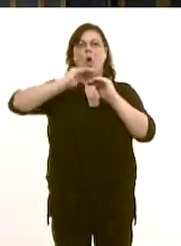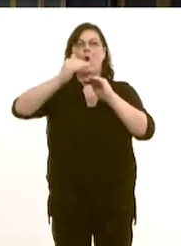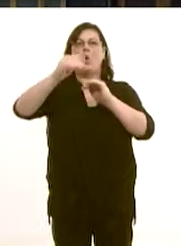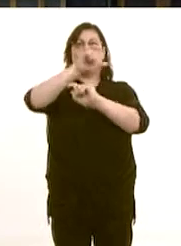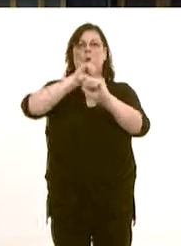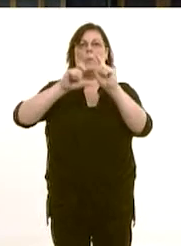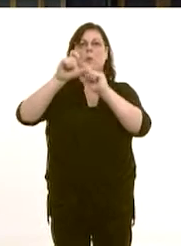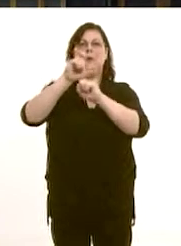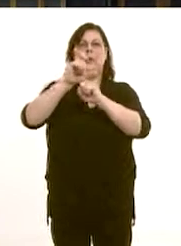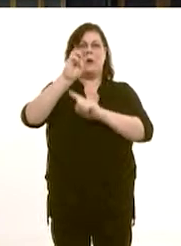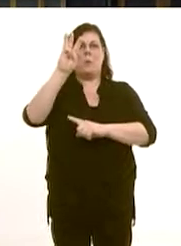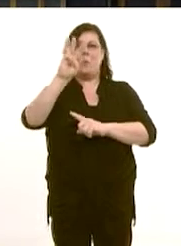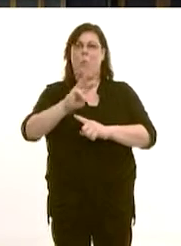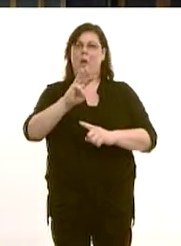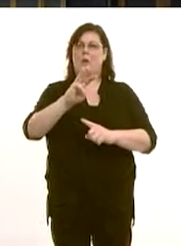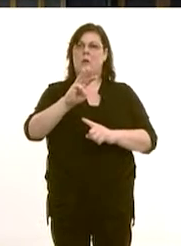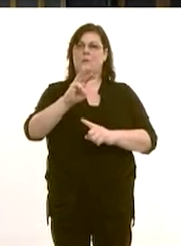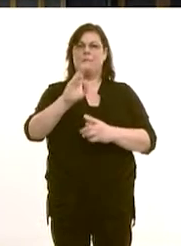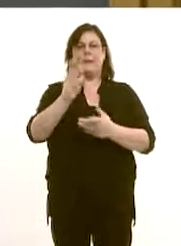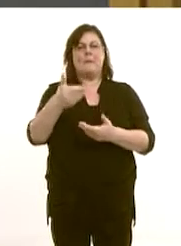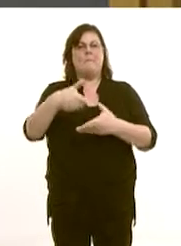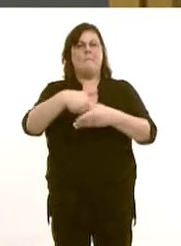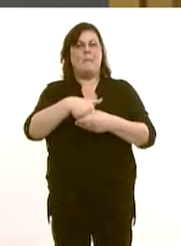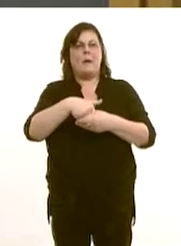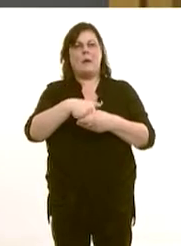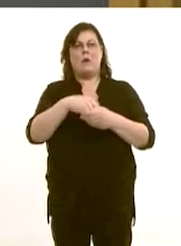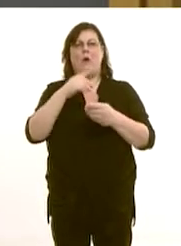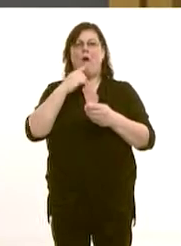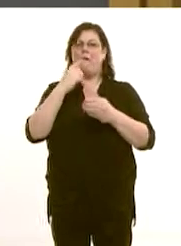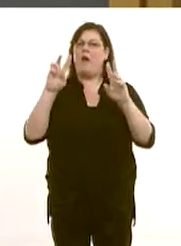in Wales as part of a blue growth strategy, if you like.